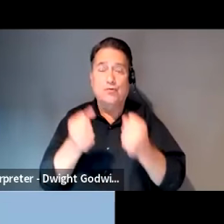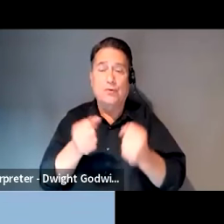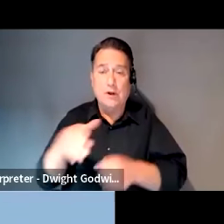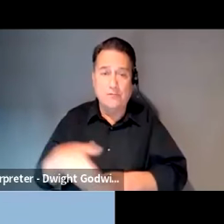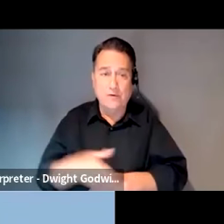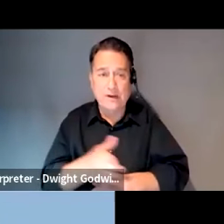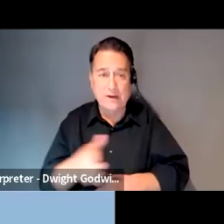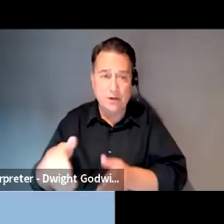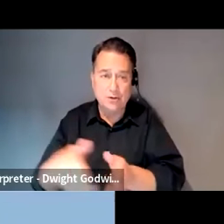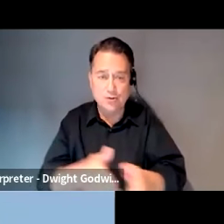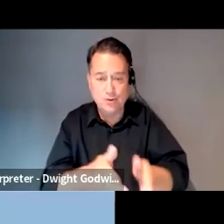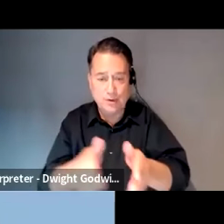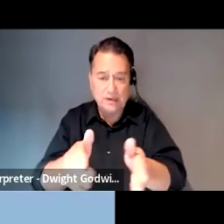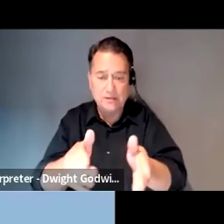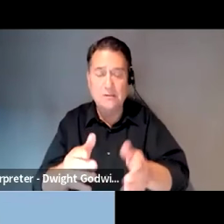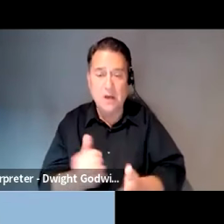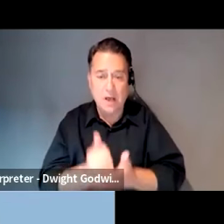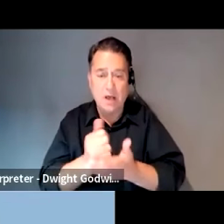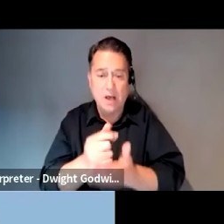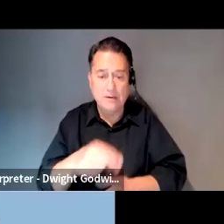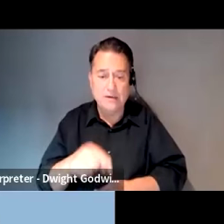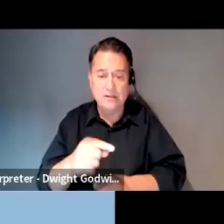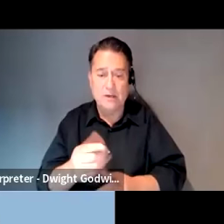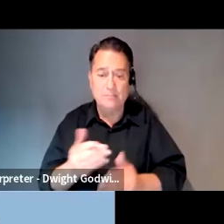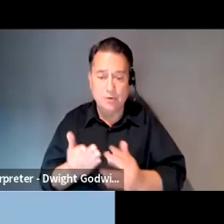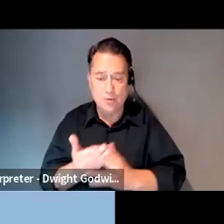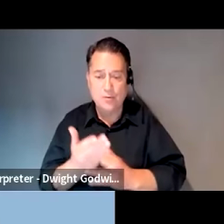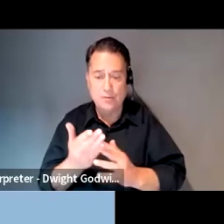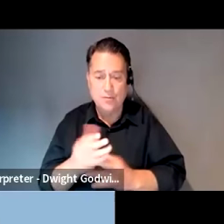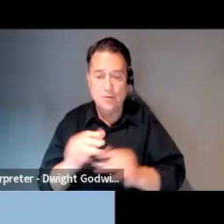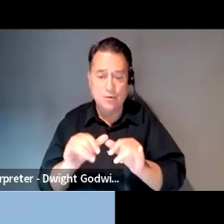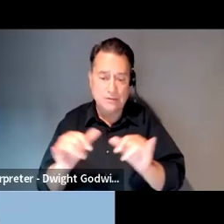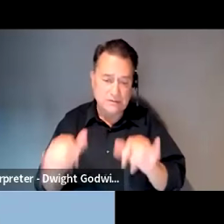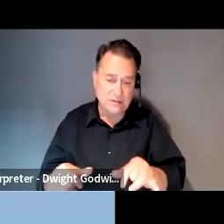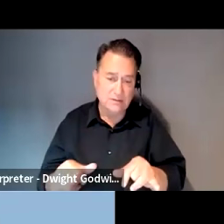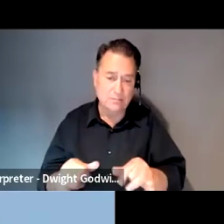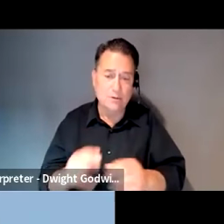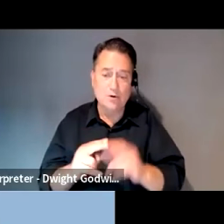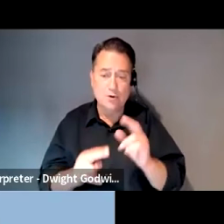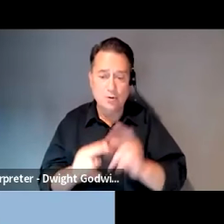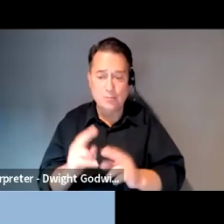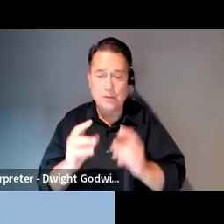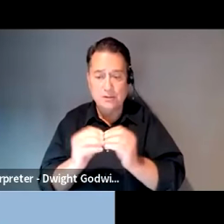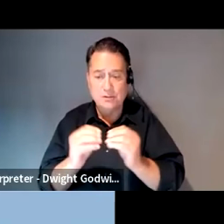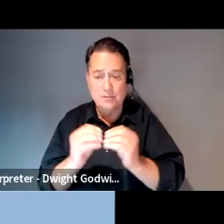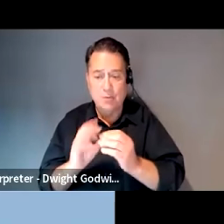and helping them move through that system to build a more cohesive family.